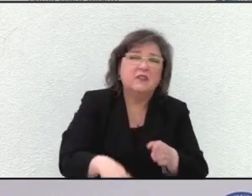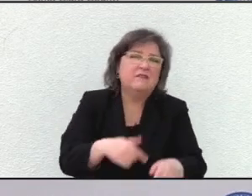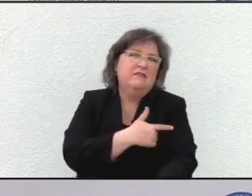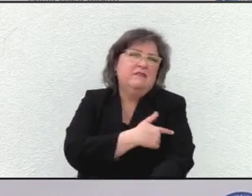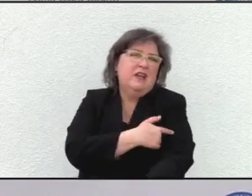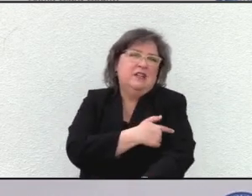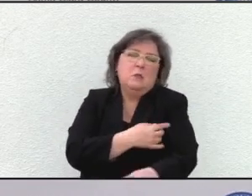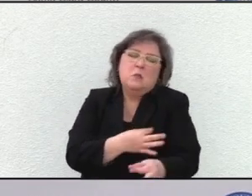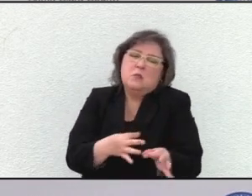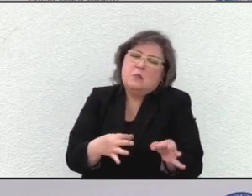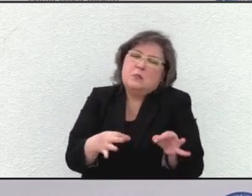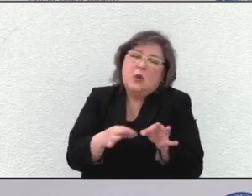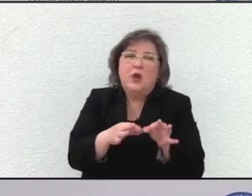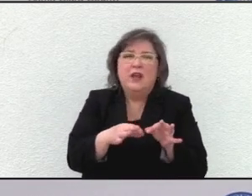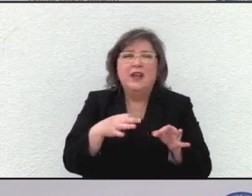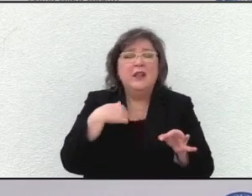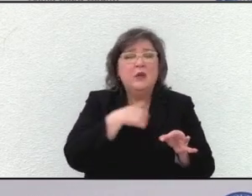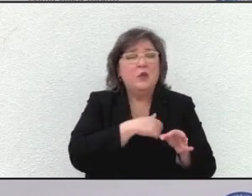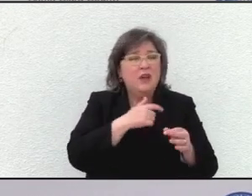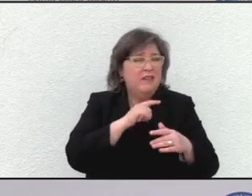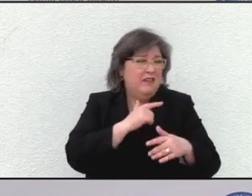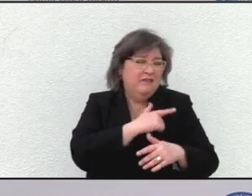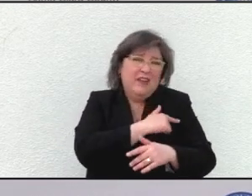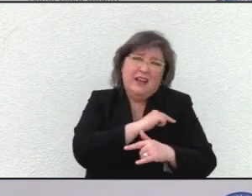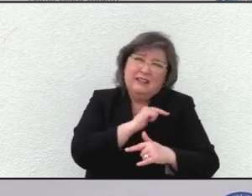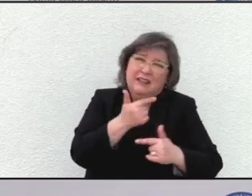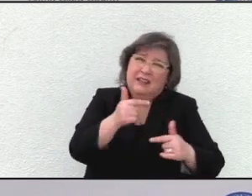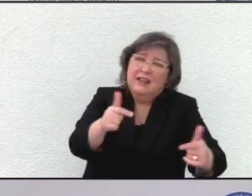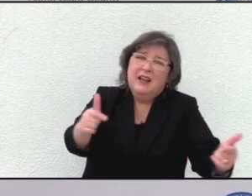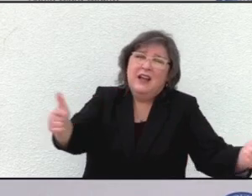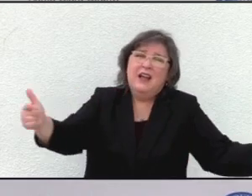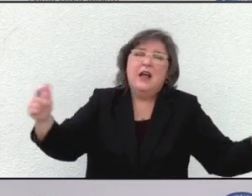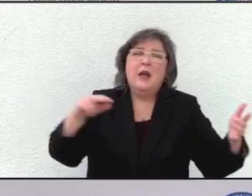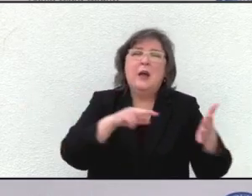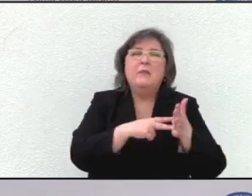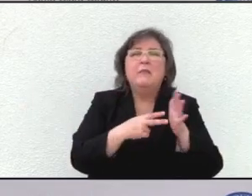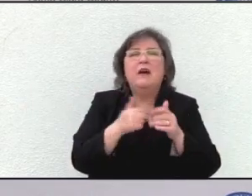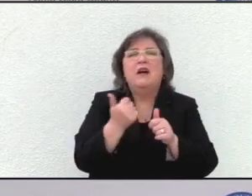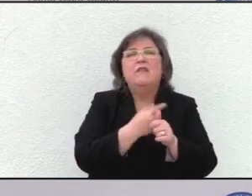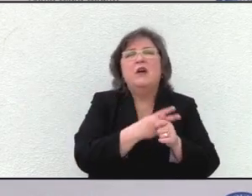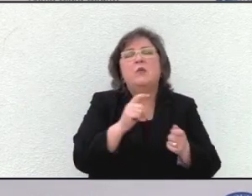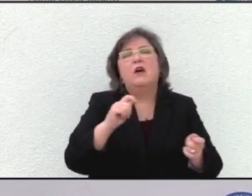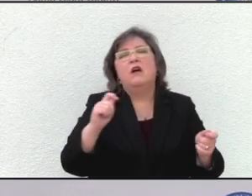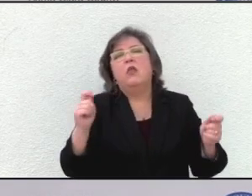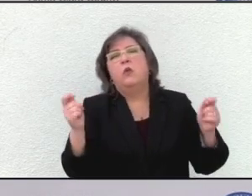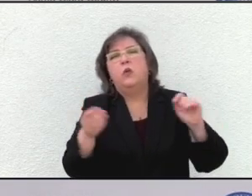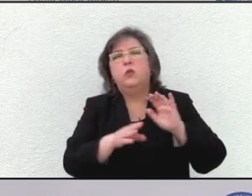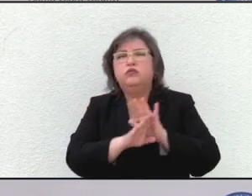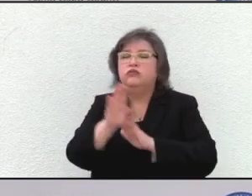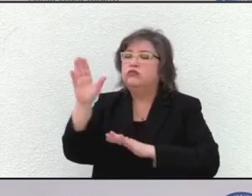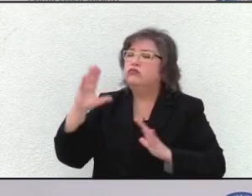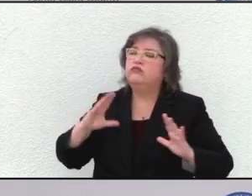of our lives that we miss and that we need. It's been an extraordinarily long year for